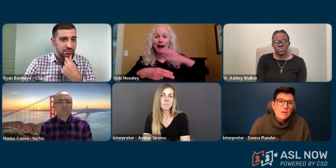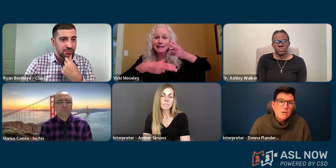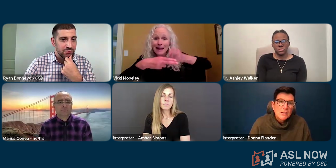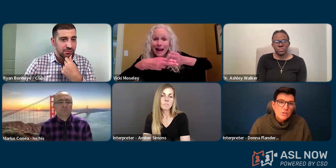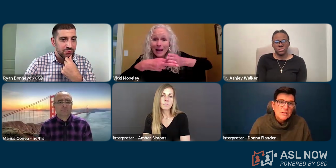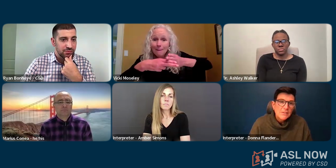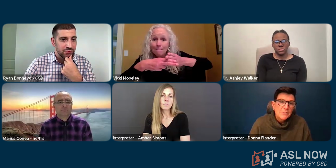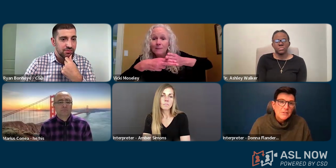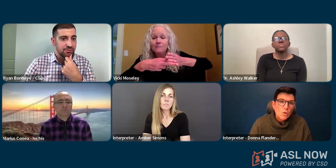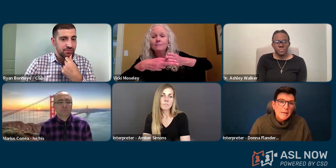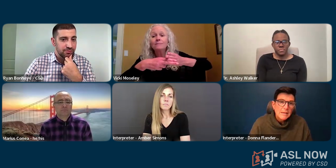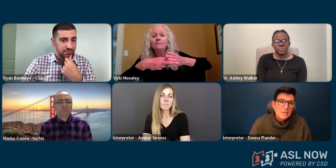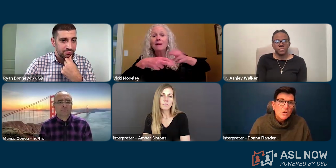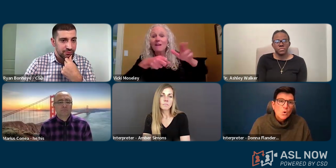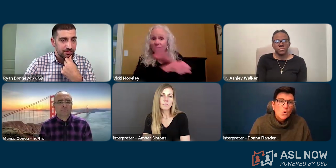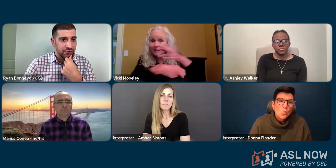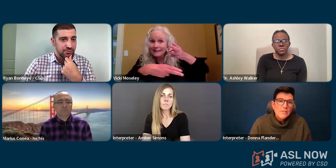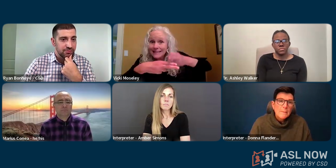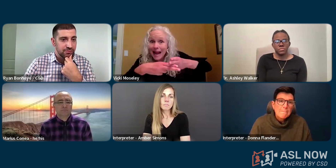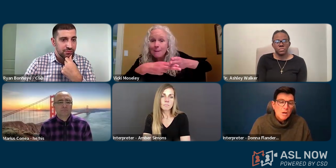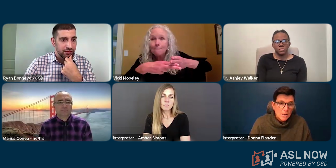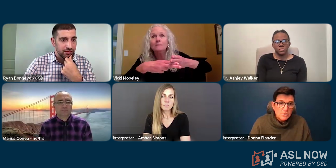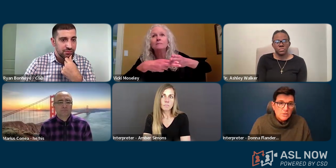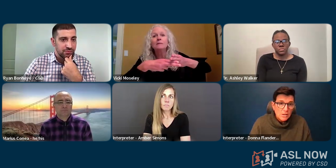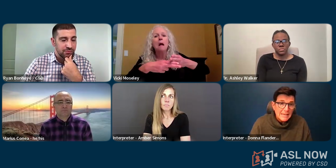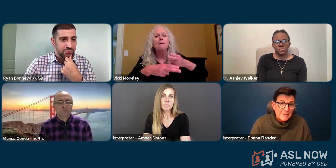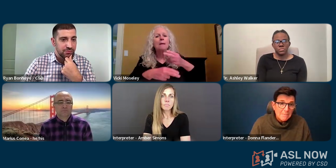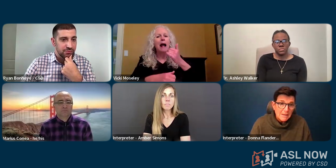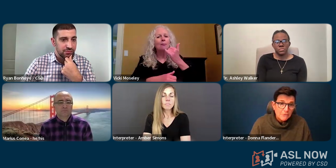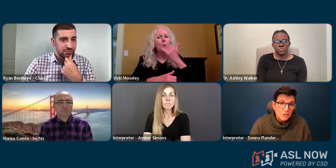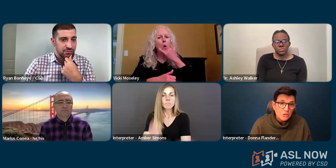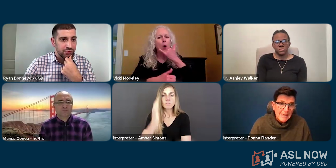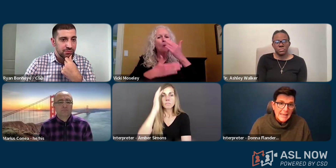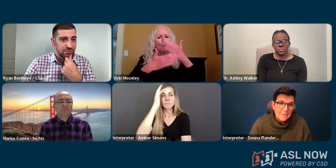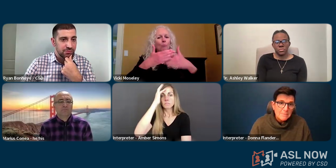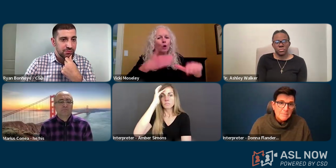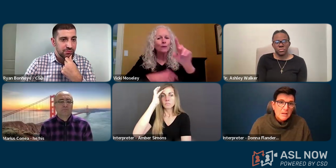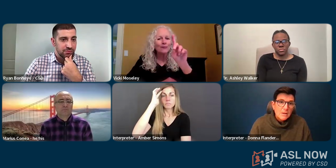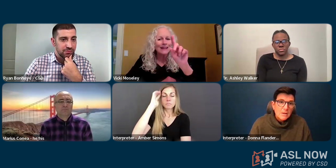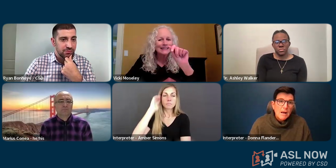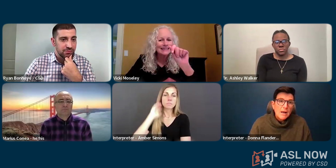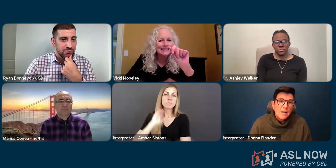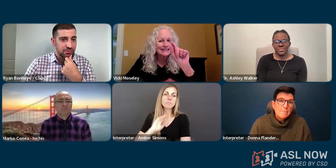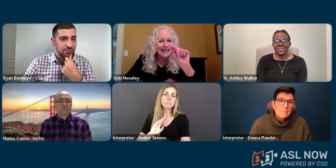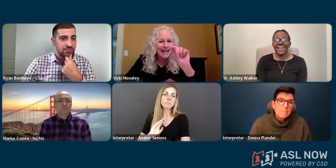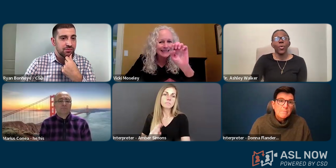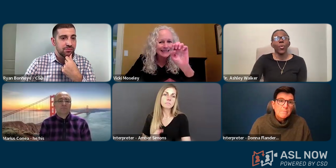And it turns out that a woman with a had taken my full name